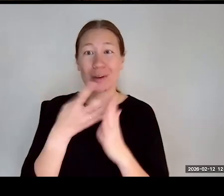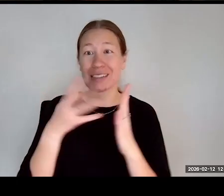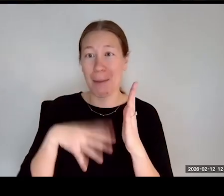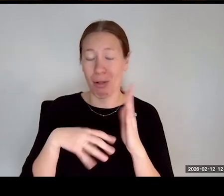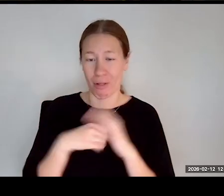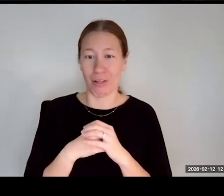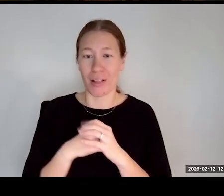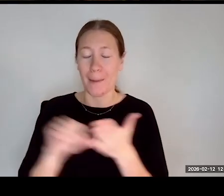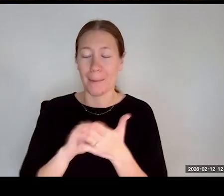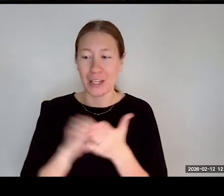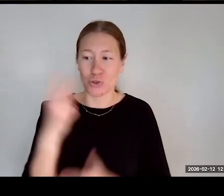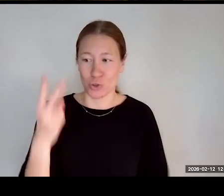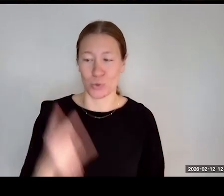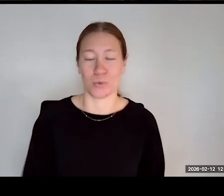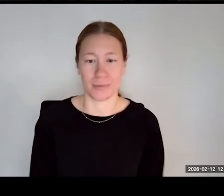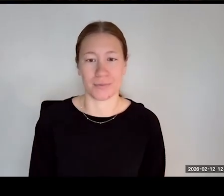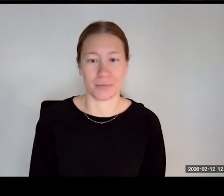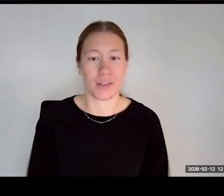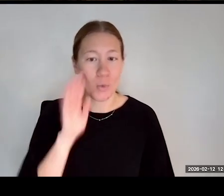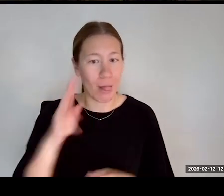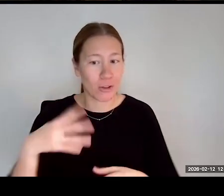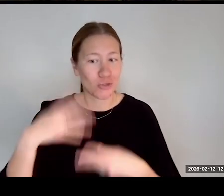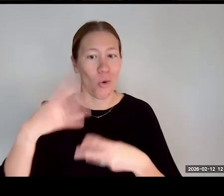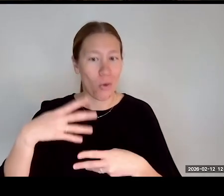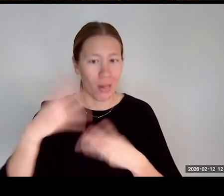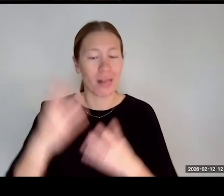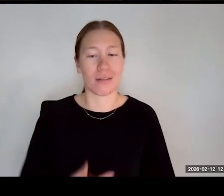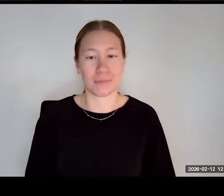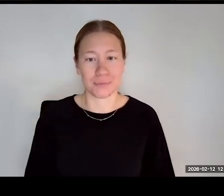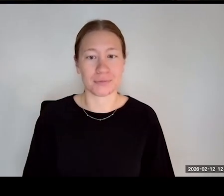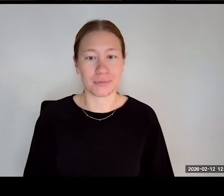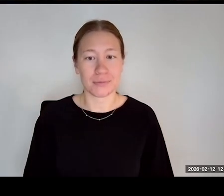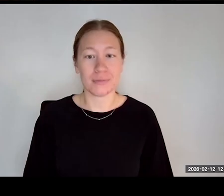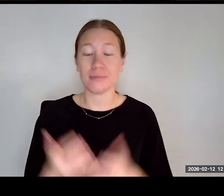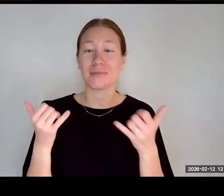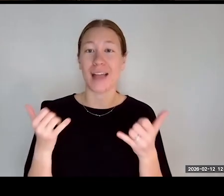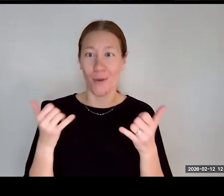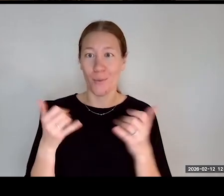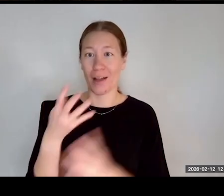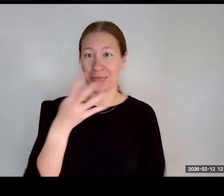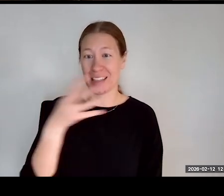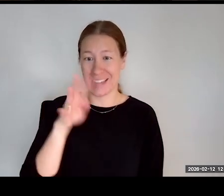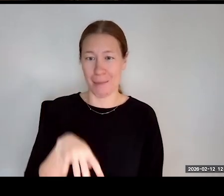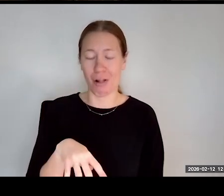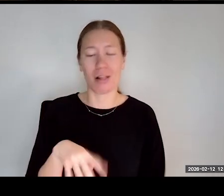So I'm gonna scroll down to page two here. So for this table, there are a few things that we need to do to make it accessible.